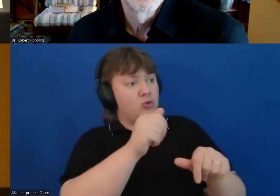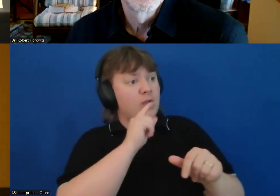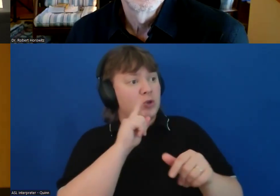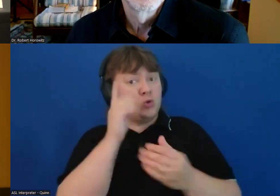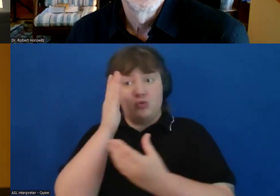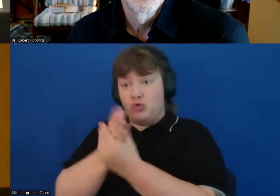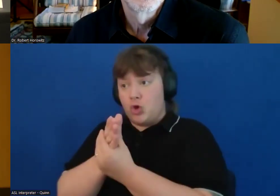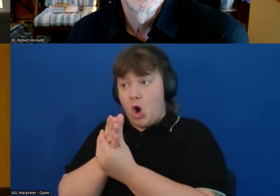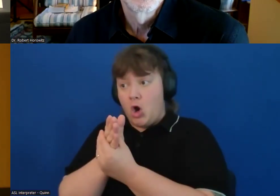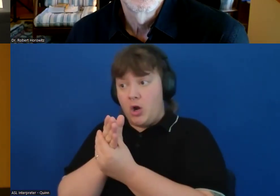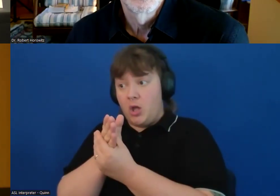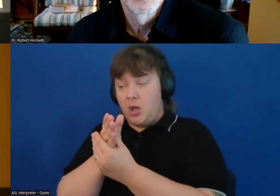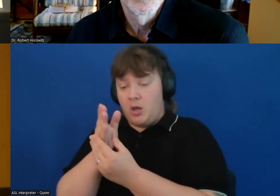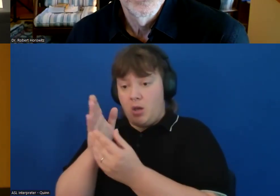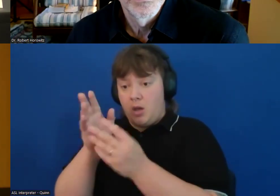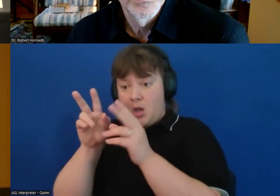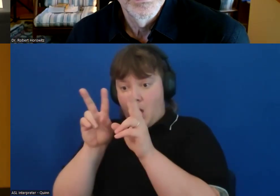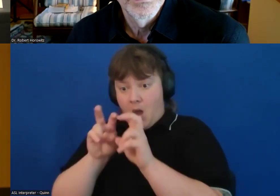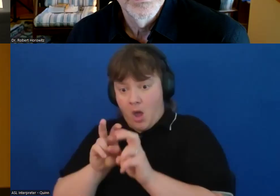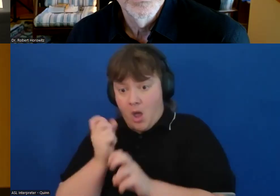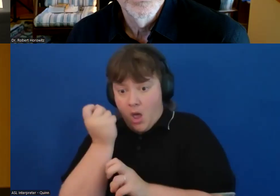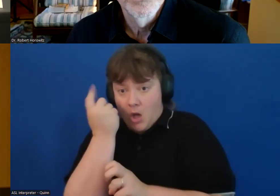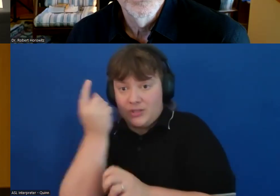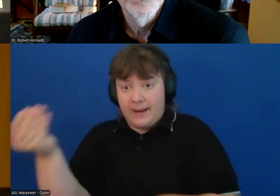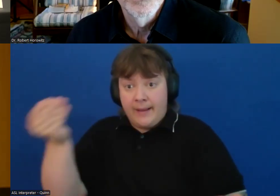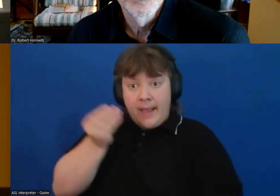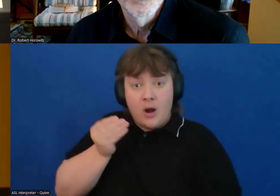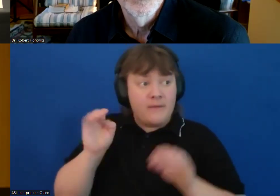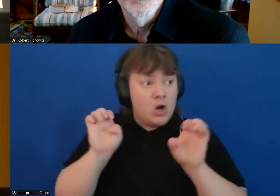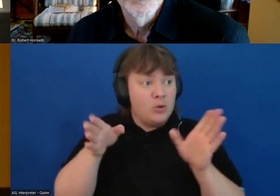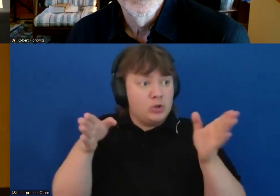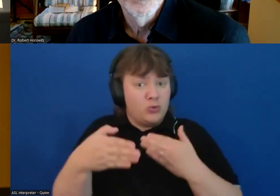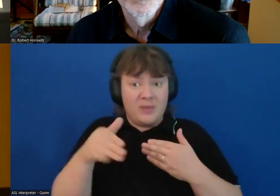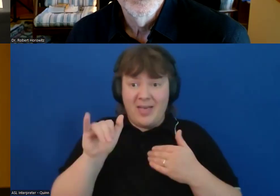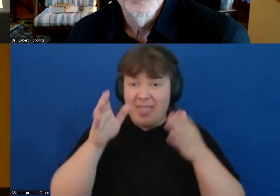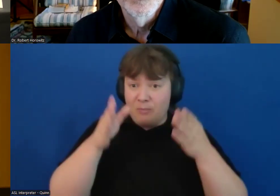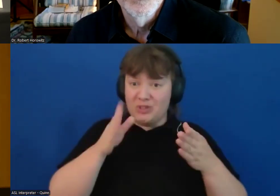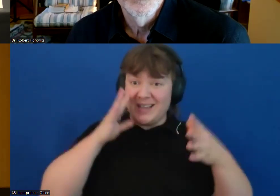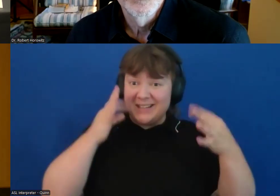their chart and that's handed off to them in an emergency room in a position to decide that? Or